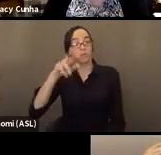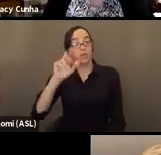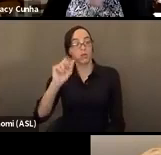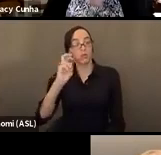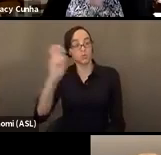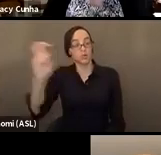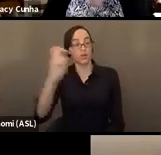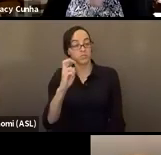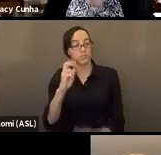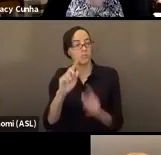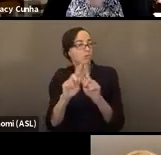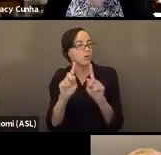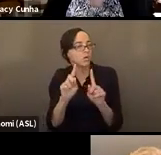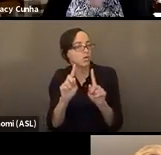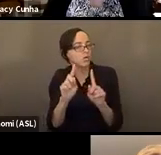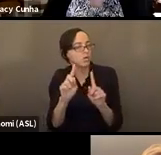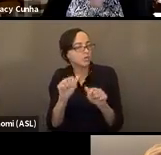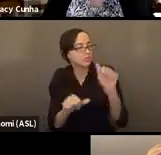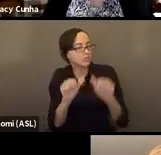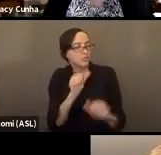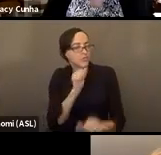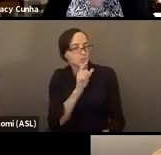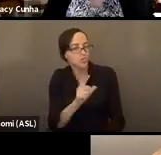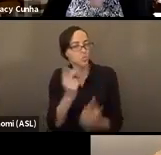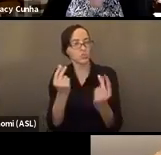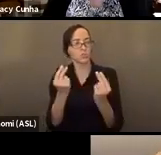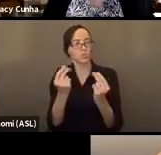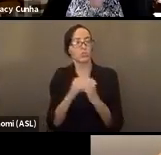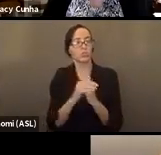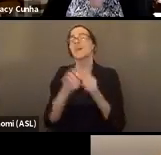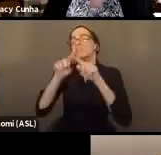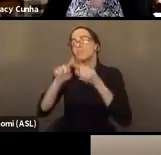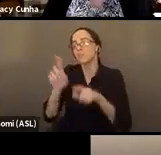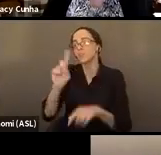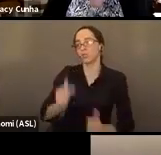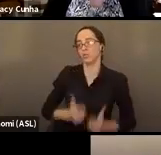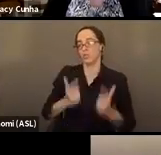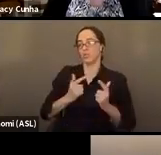transit uh it depends on where you live honestly so if you're going to ride sonoma county transit